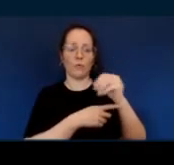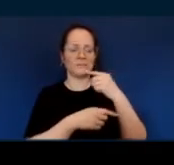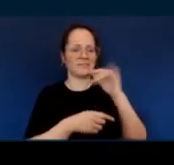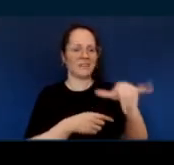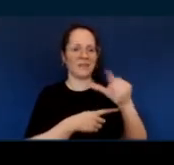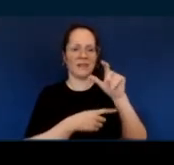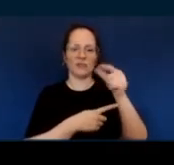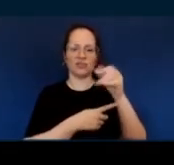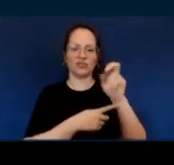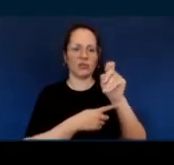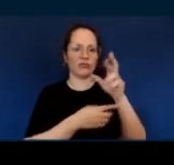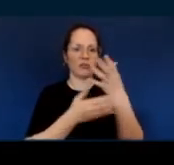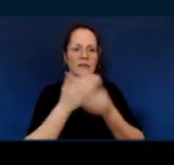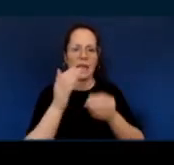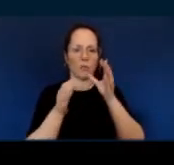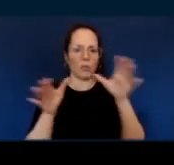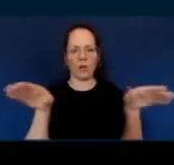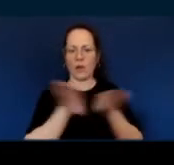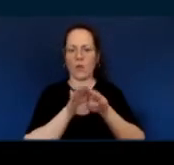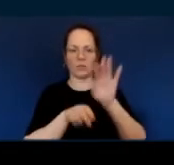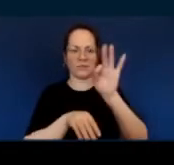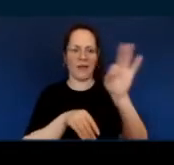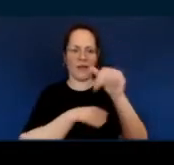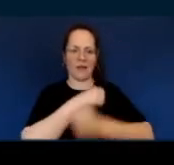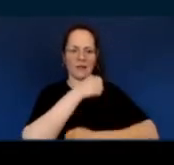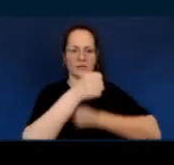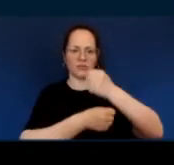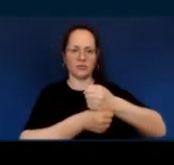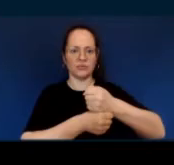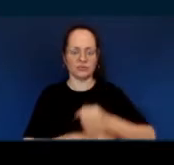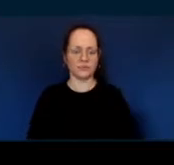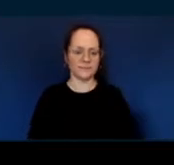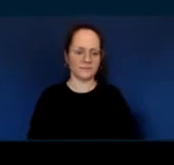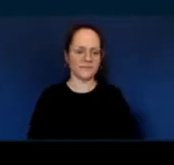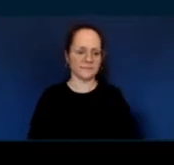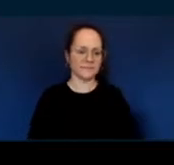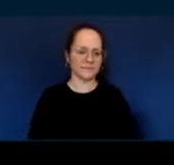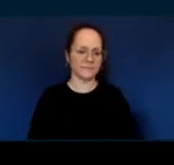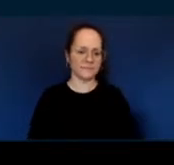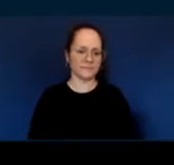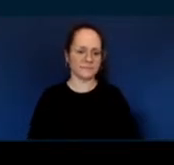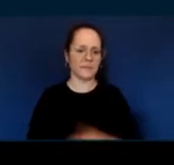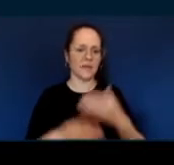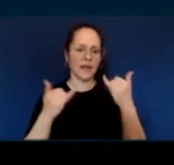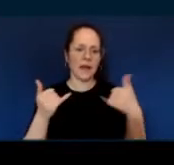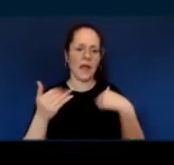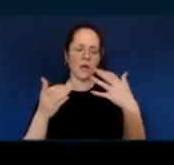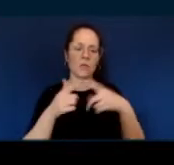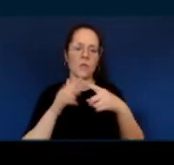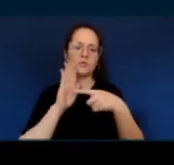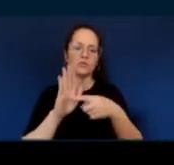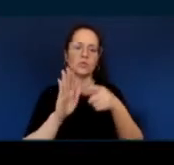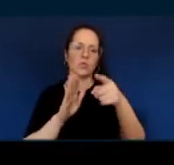ABOUT 99 YEARS TO CLOSE. NOW I WANT TO GIVE YOU A BRIEF OVERVIEW OF THE ANATOMICAL